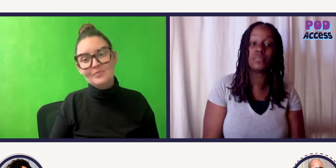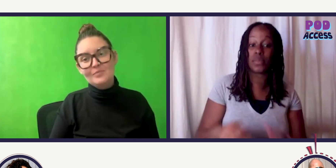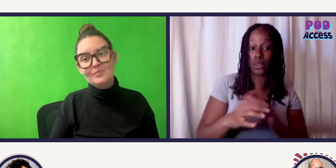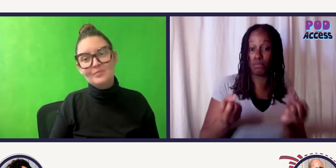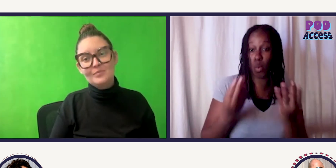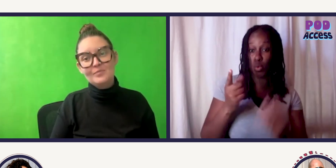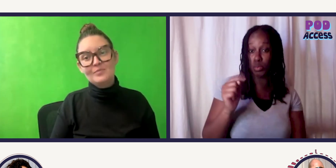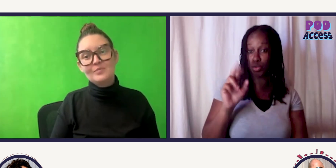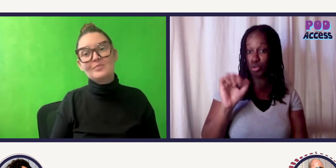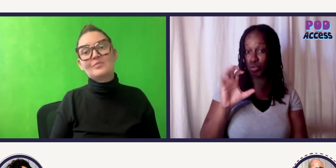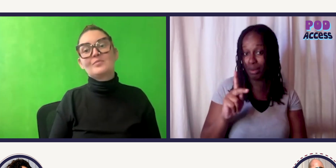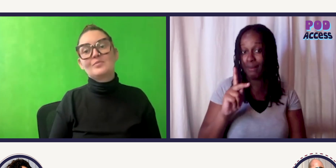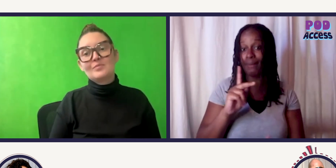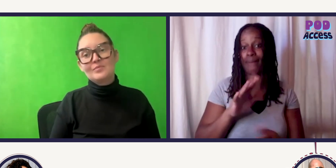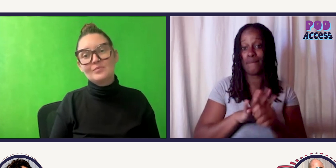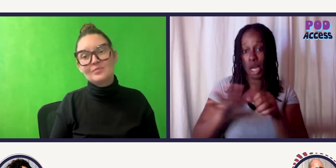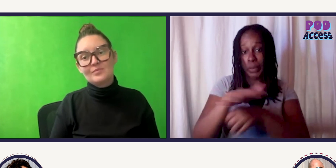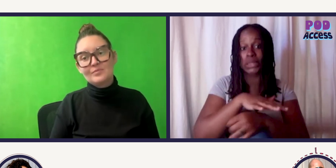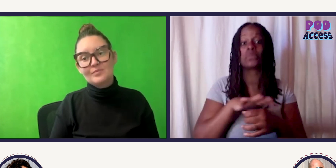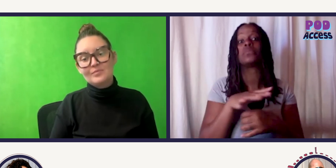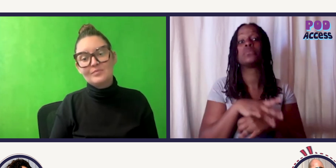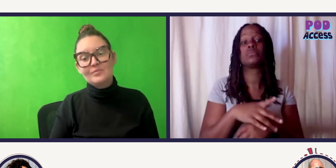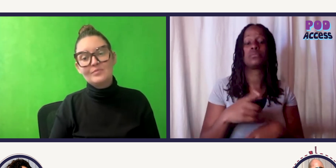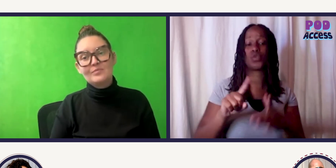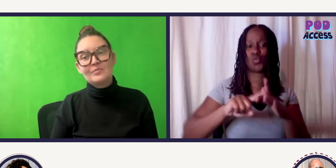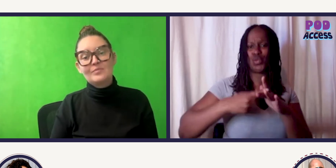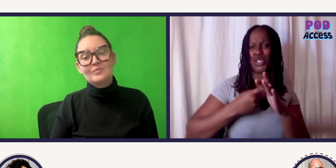In a multitrack environment, the original files are never altered.